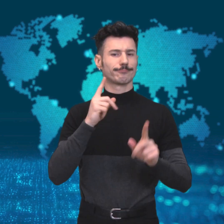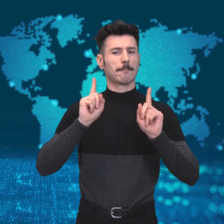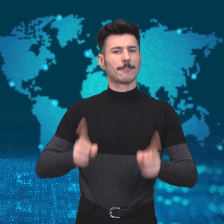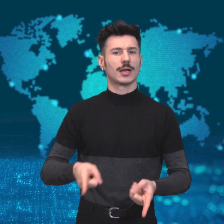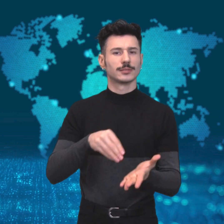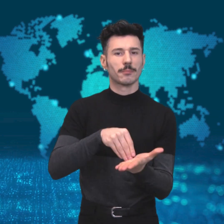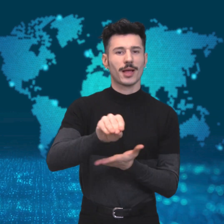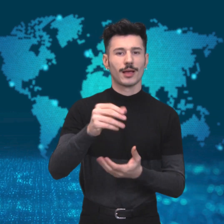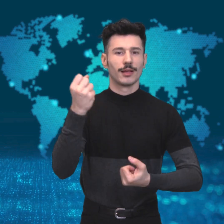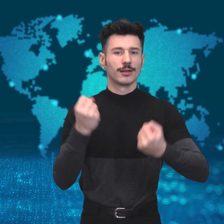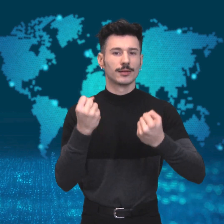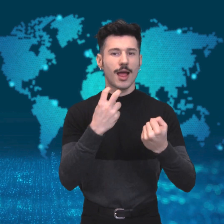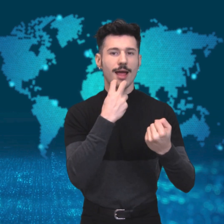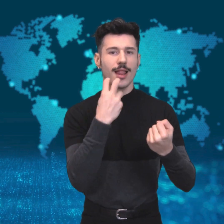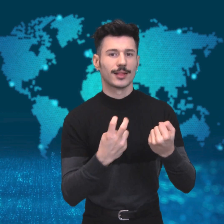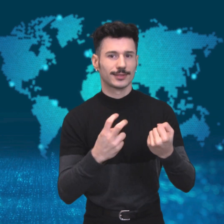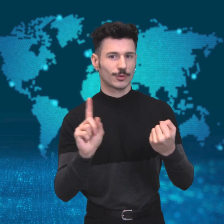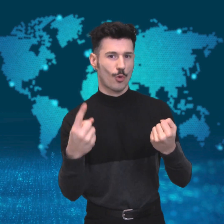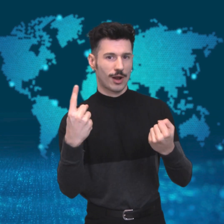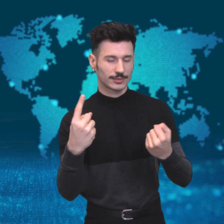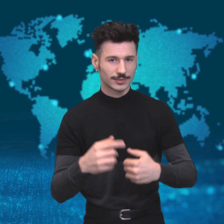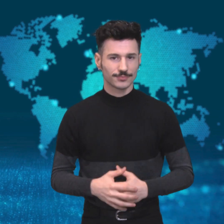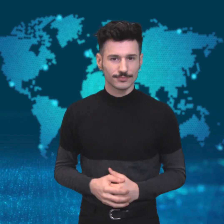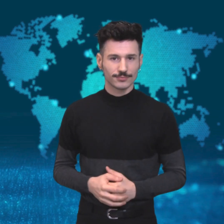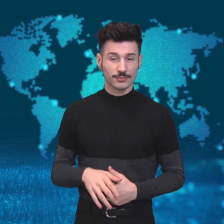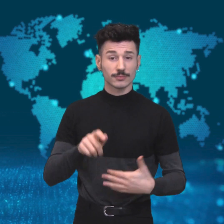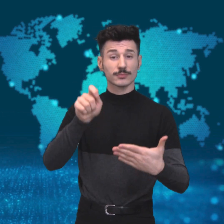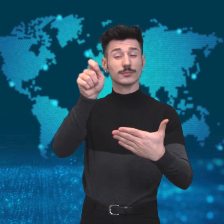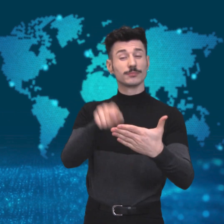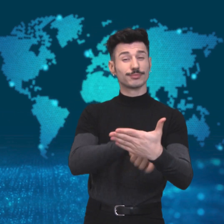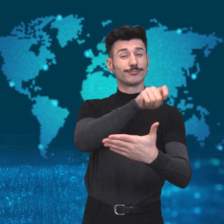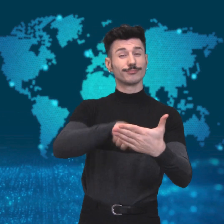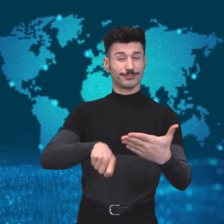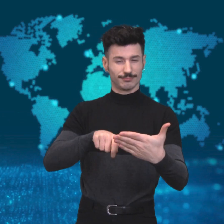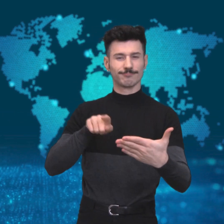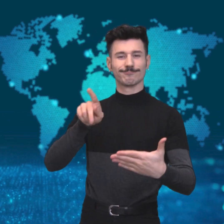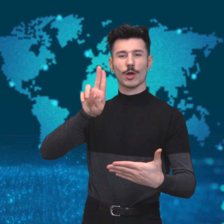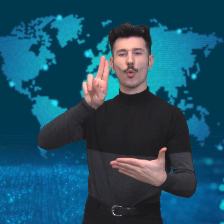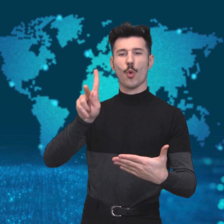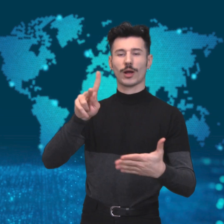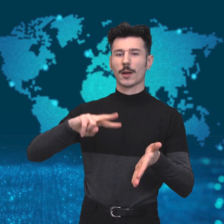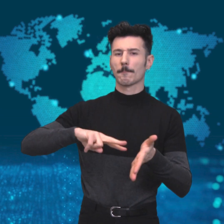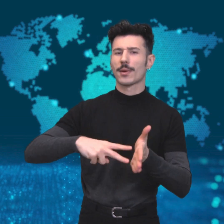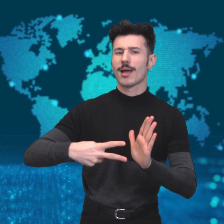would mean people will only be able to buy electric